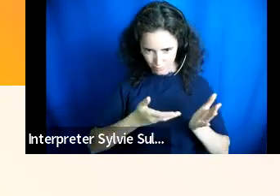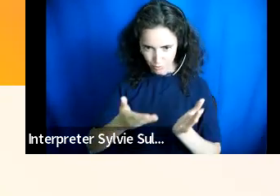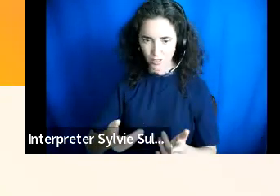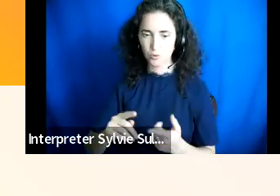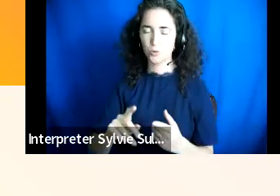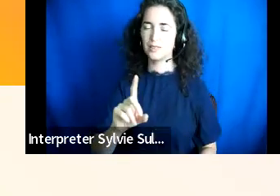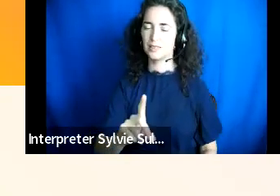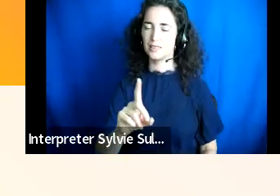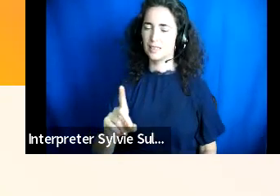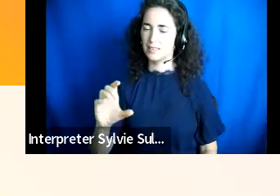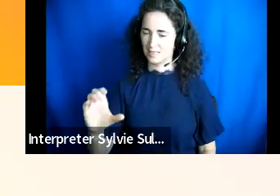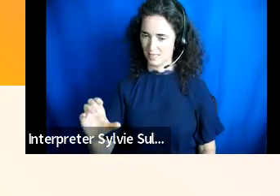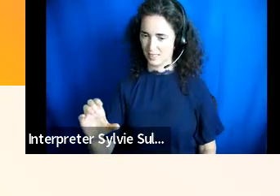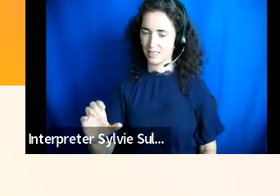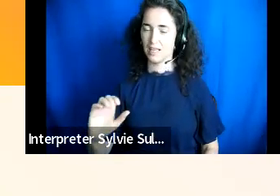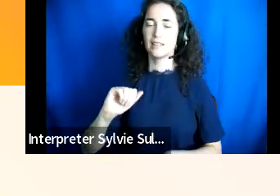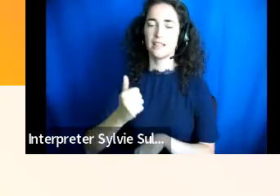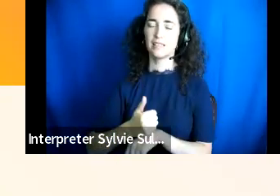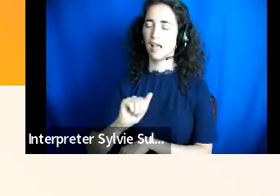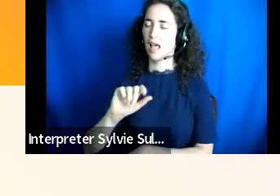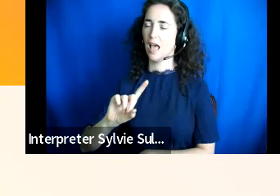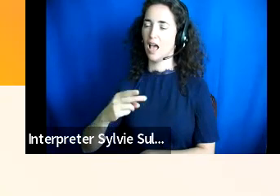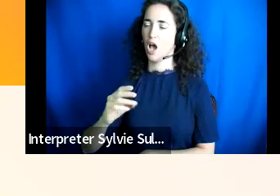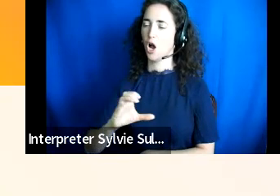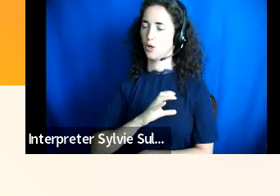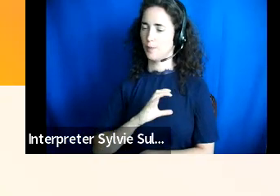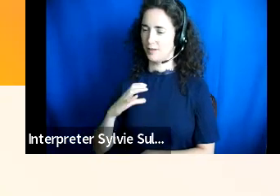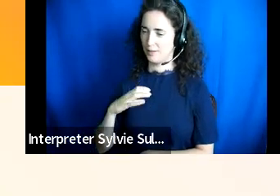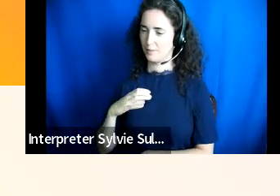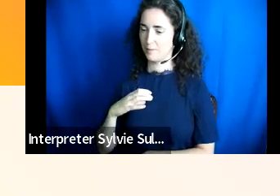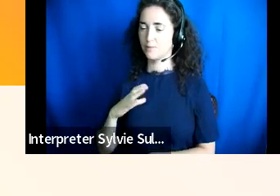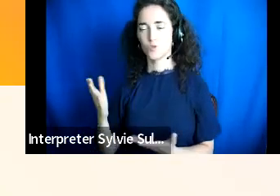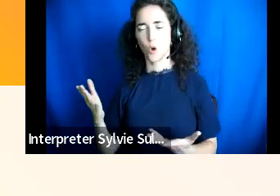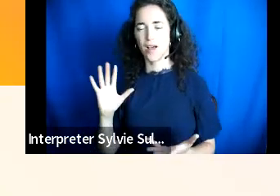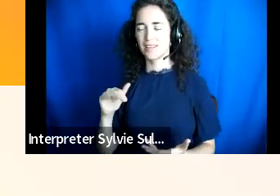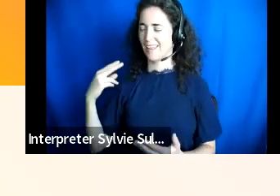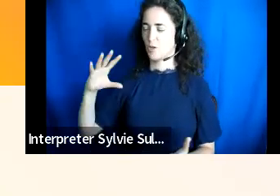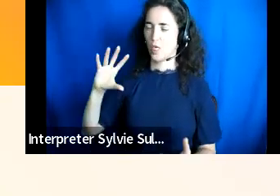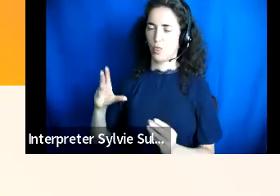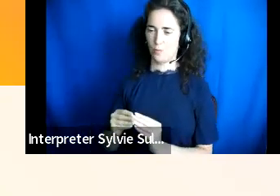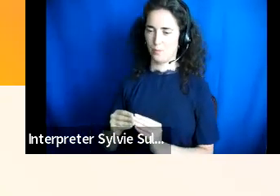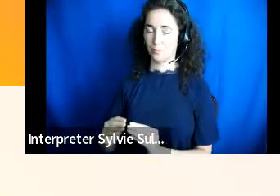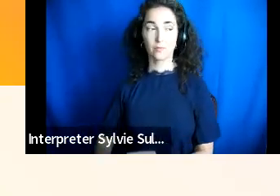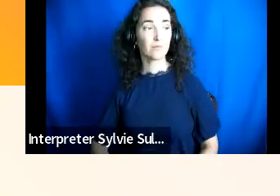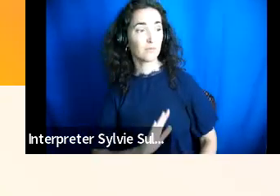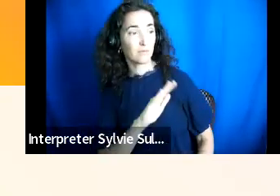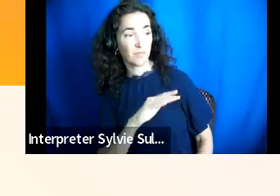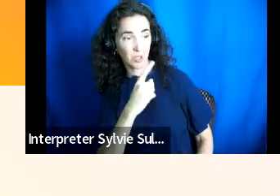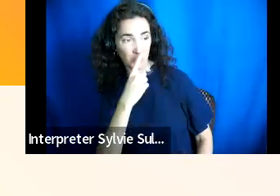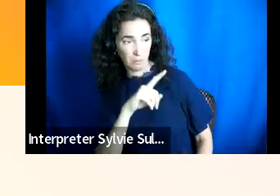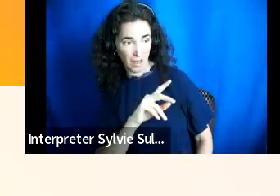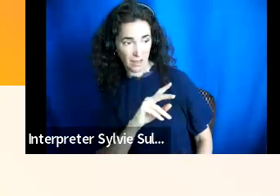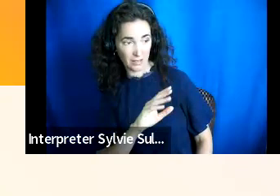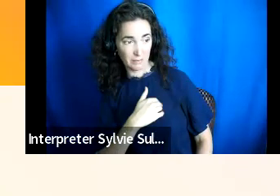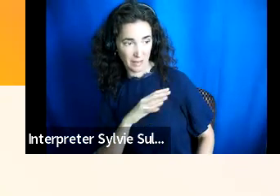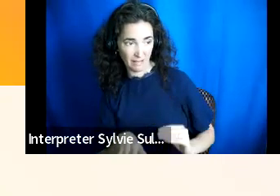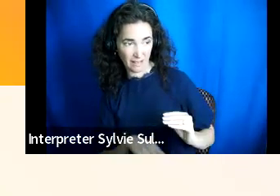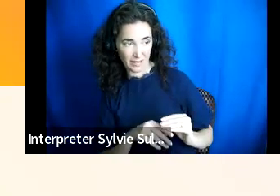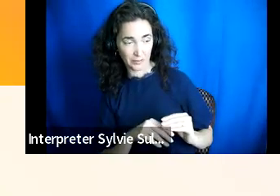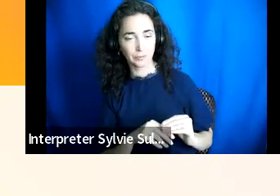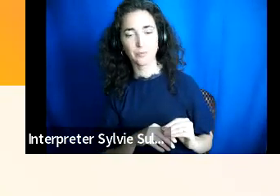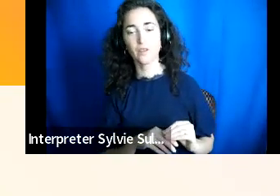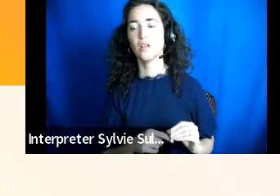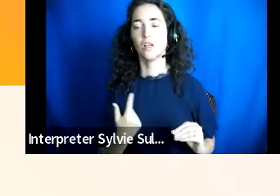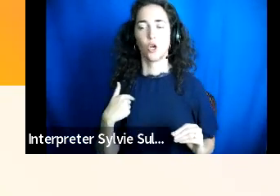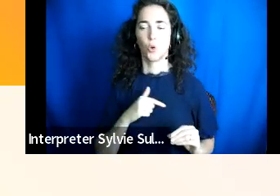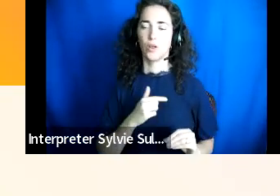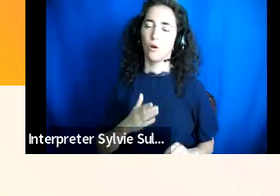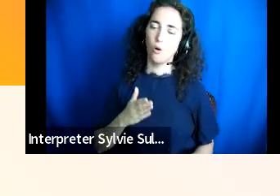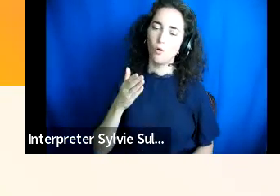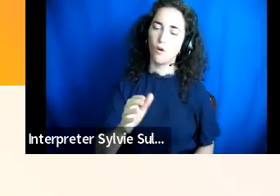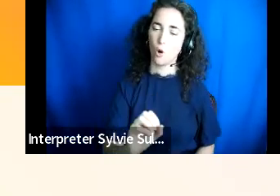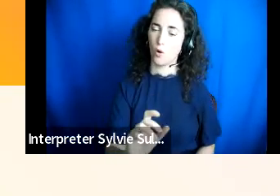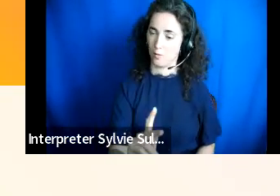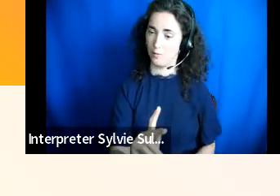And the creation of the Ad Hoc. Committee so That's a little bit of the history and Nicole, if I can add to that when we went to Oklahoma we were able to like I said we worked